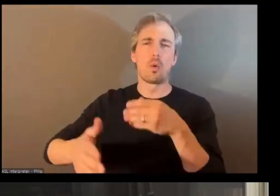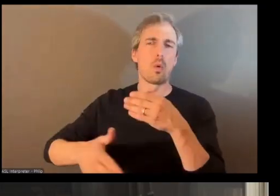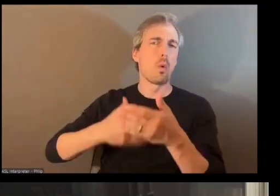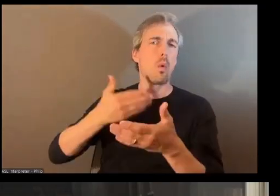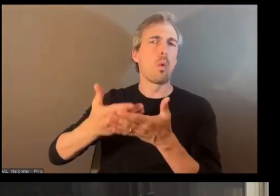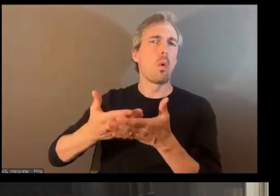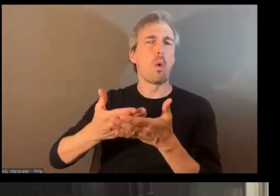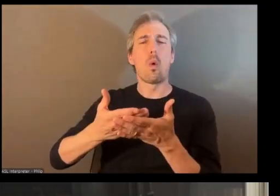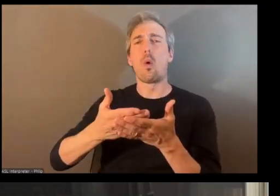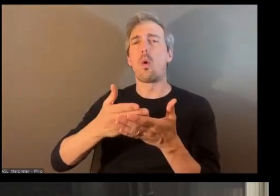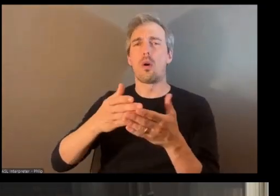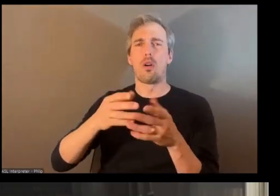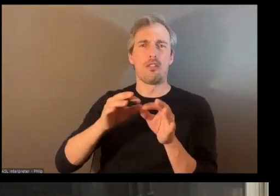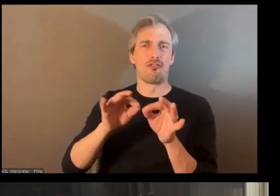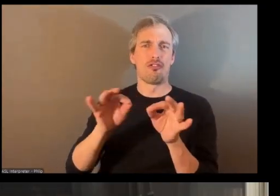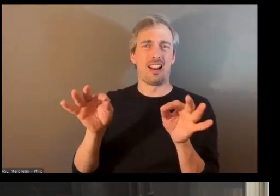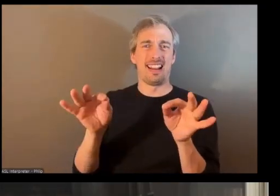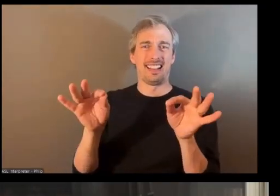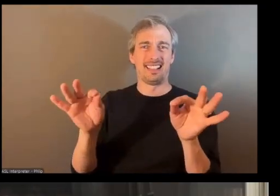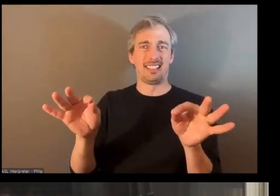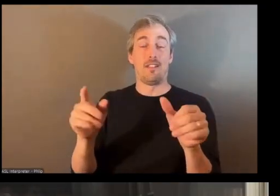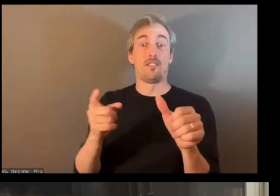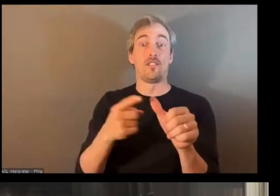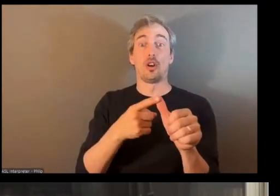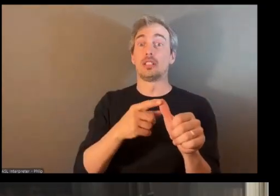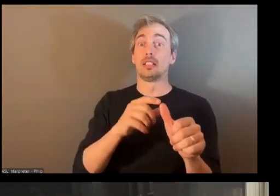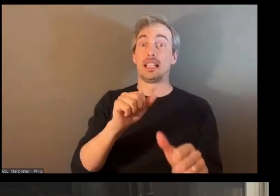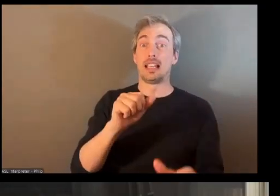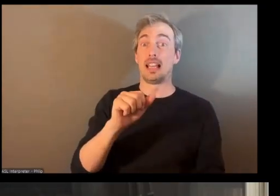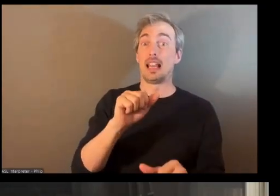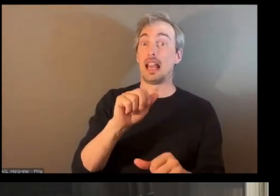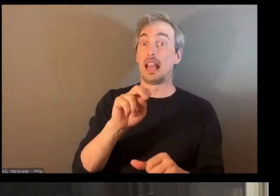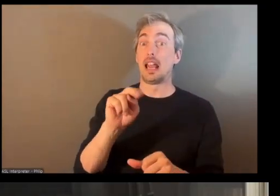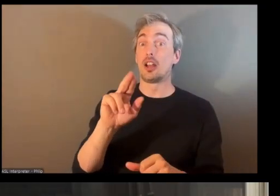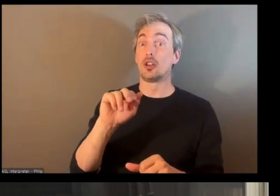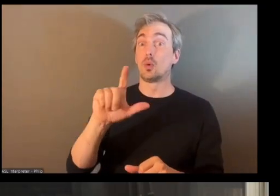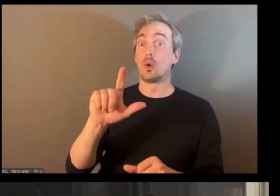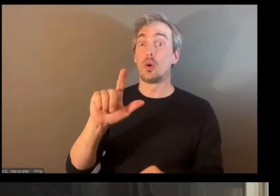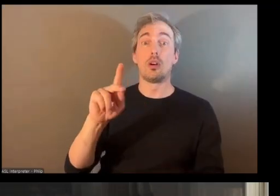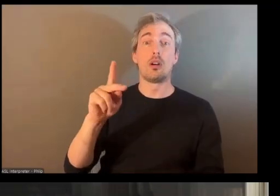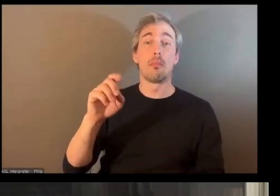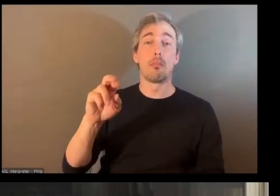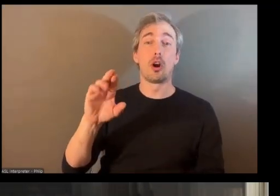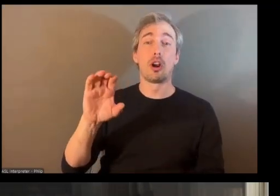And then mentioning the acronym in the brackets.